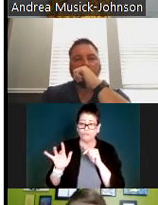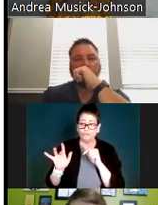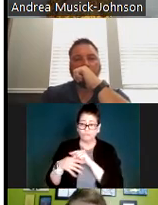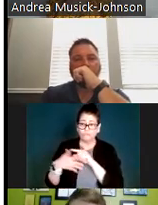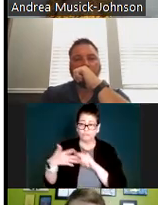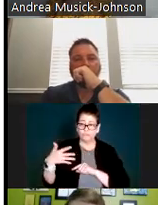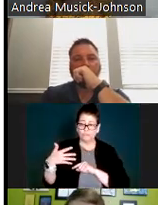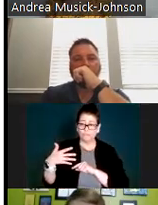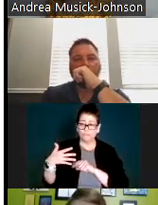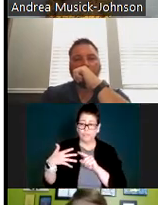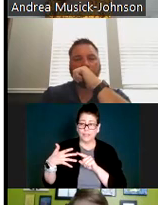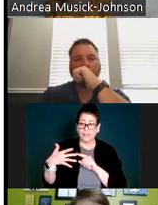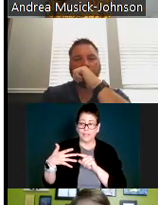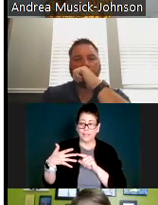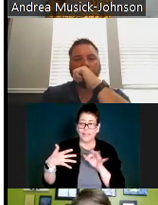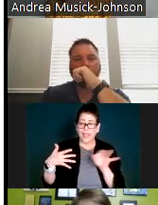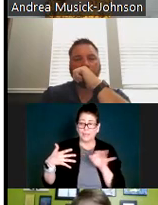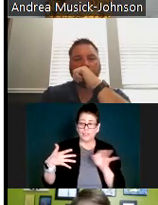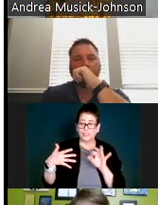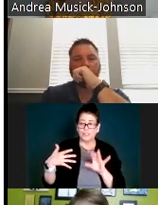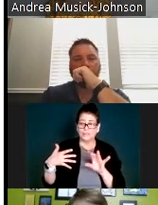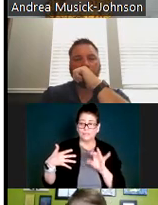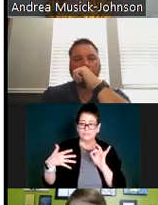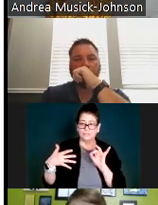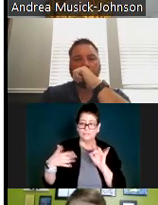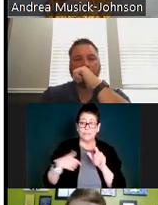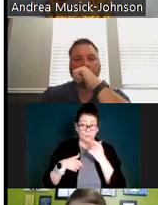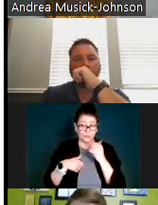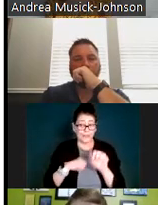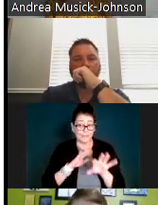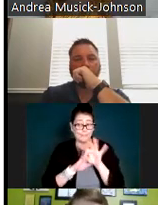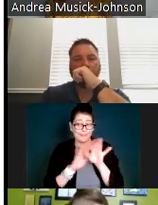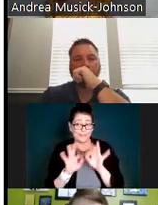can select the language that you would like to captions in, that is an option.